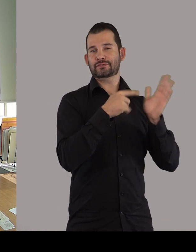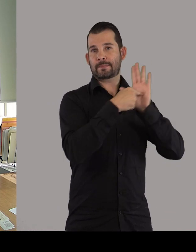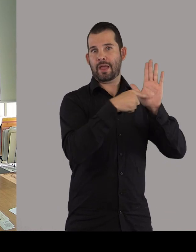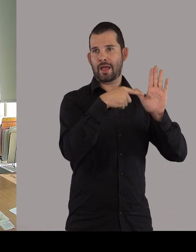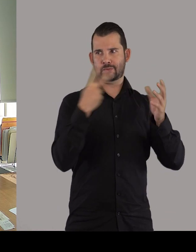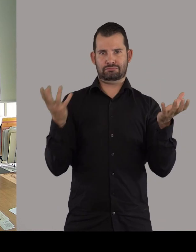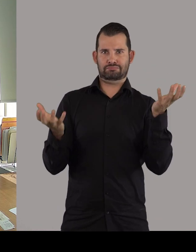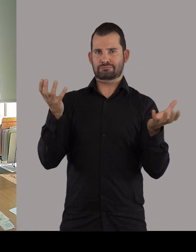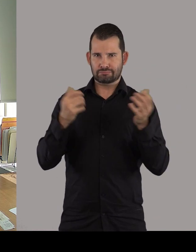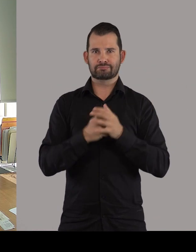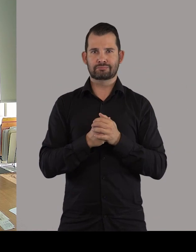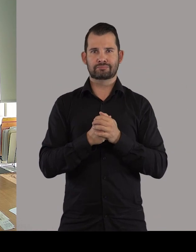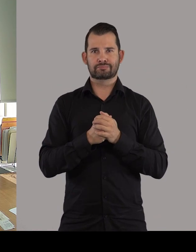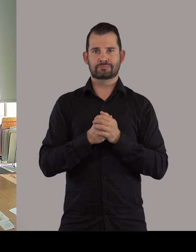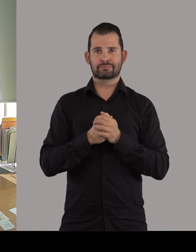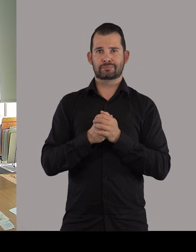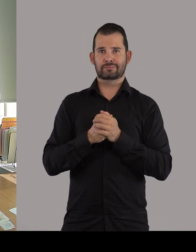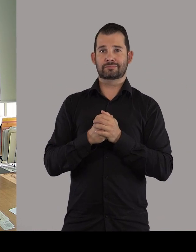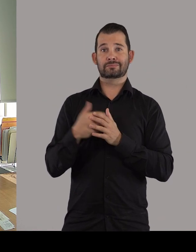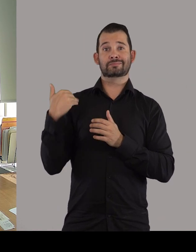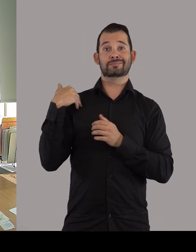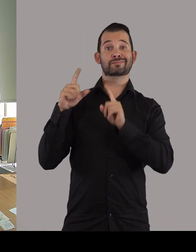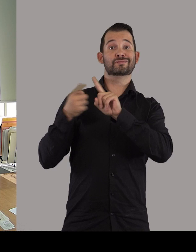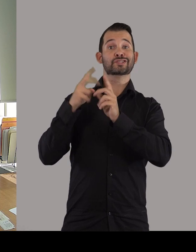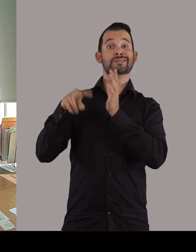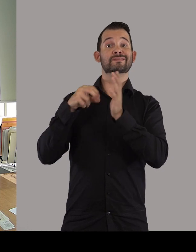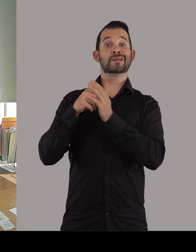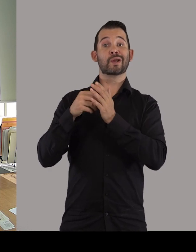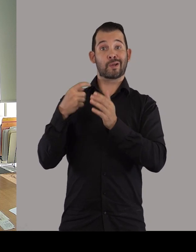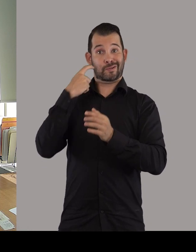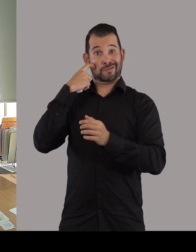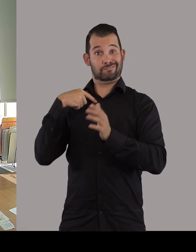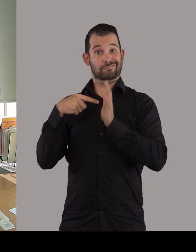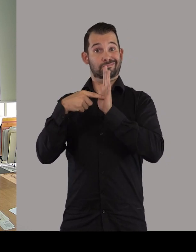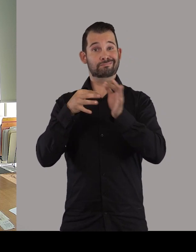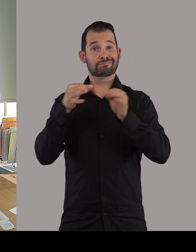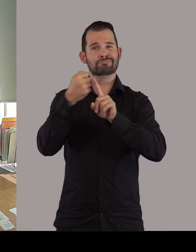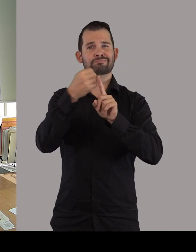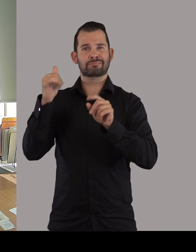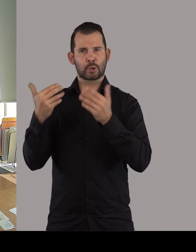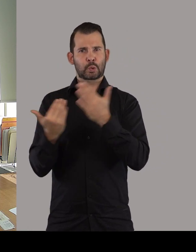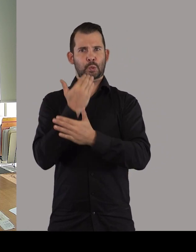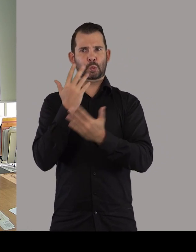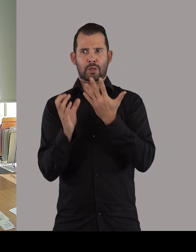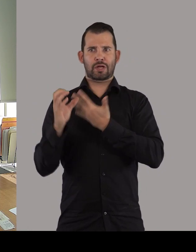In the first video in our series, we outlined that three new eligibility categories